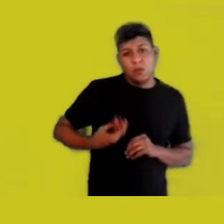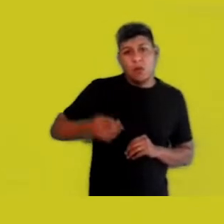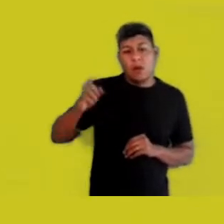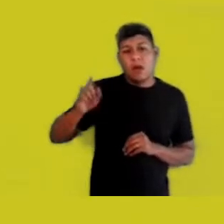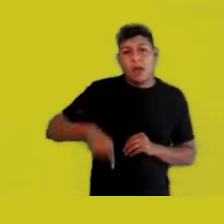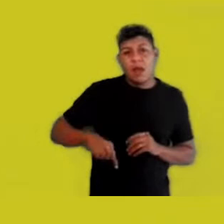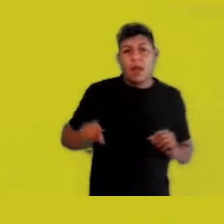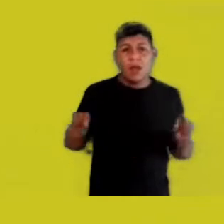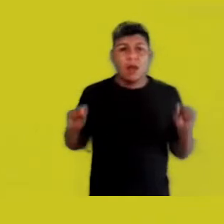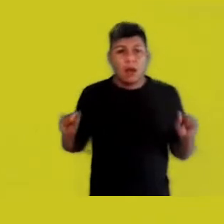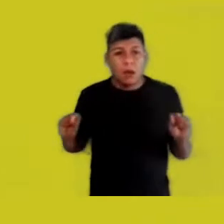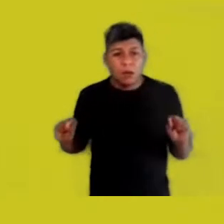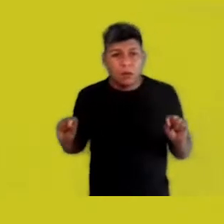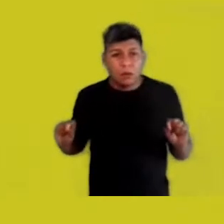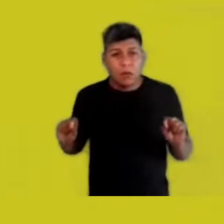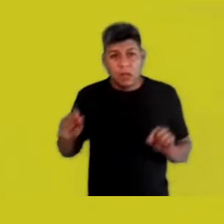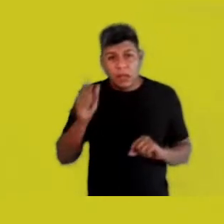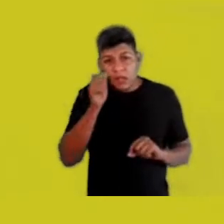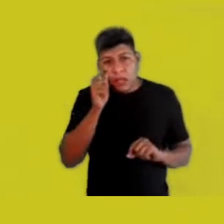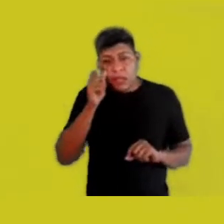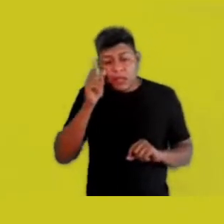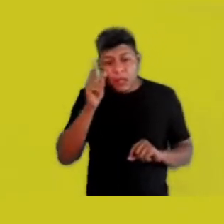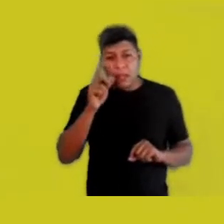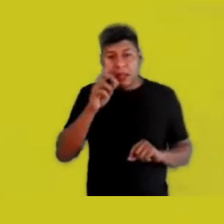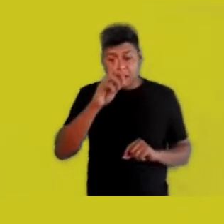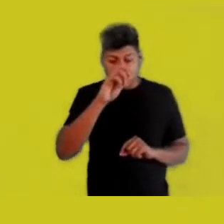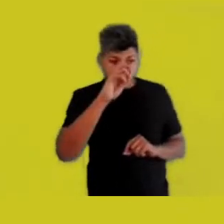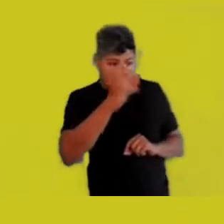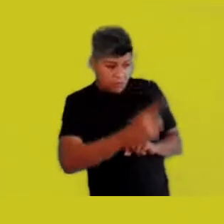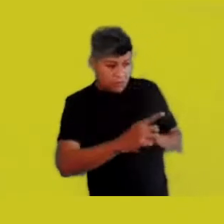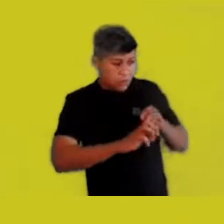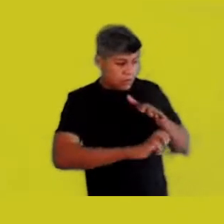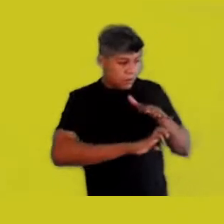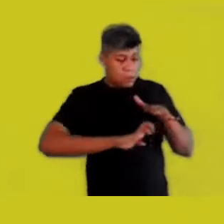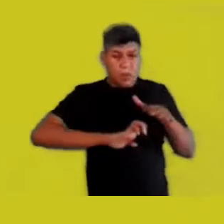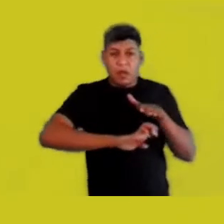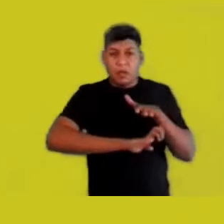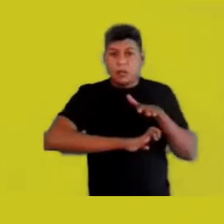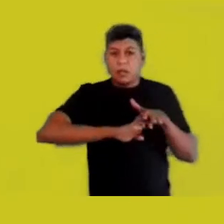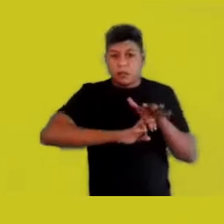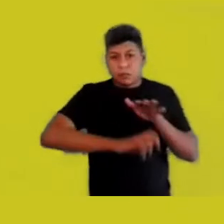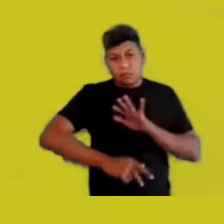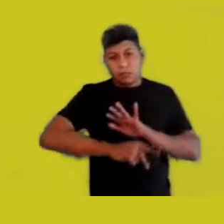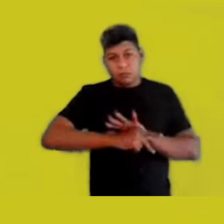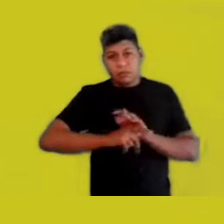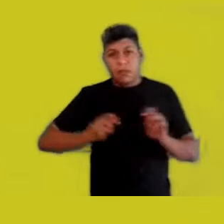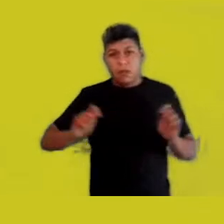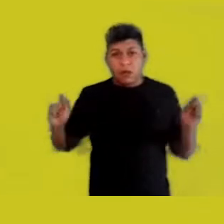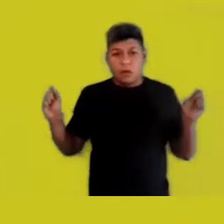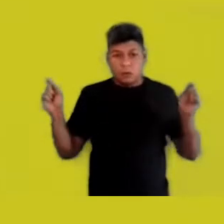was imposed by colonial agents, but if it was possible to re-translate it,